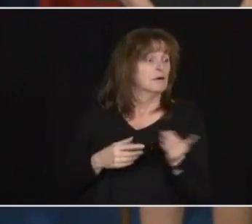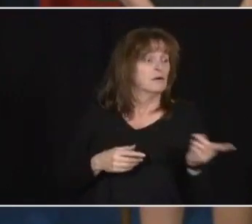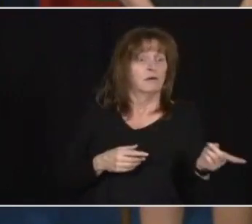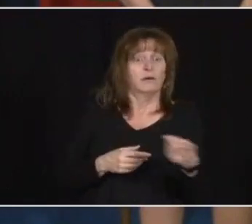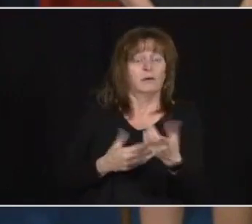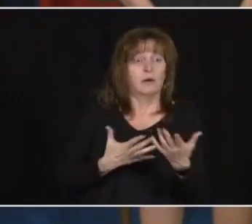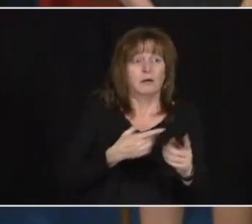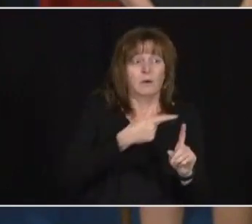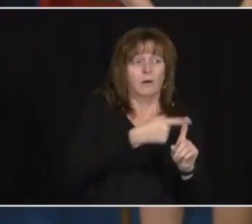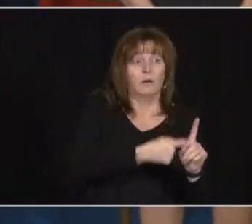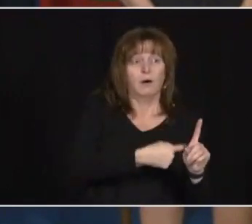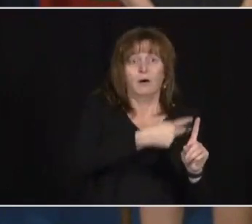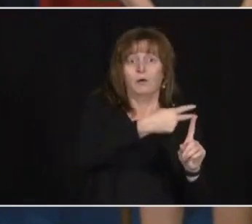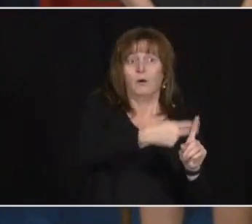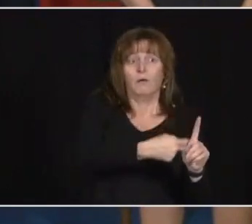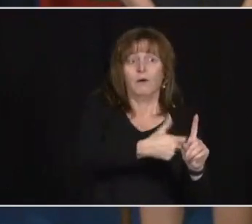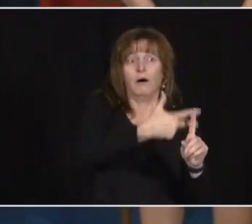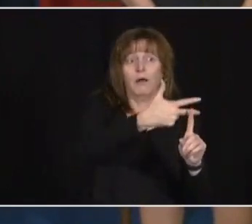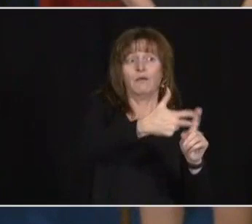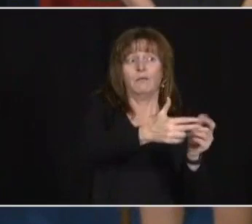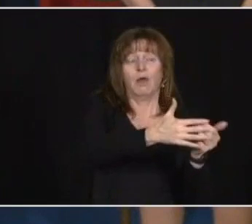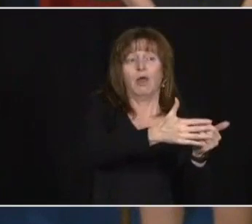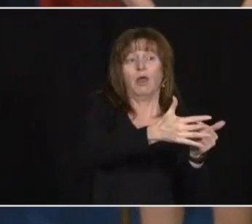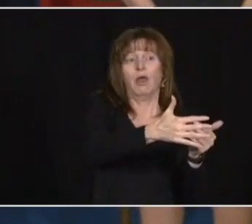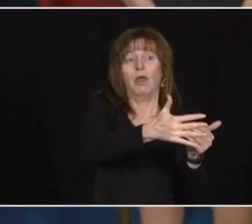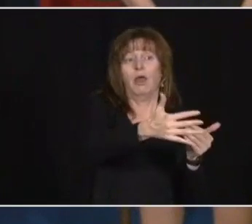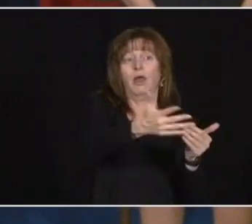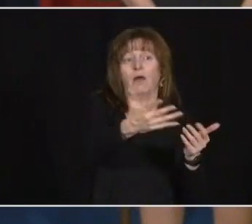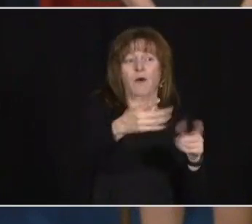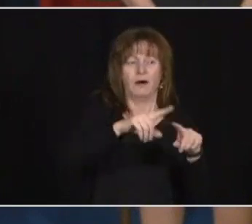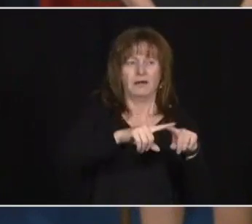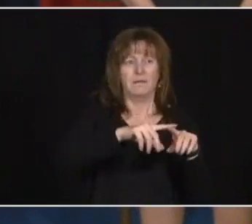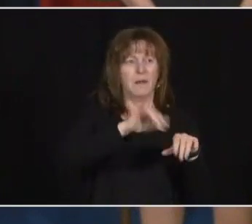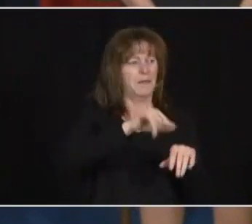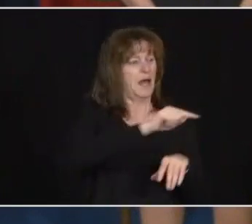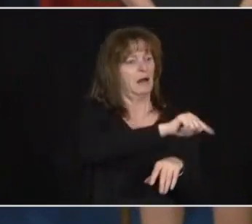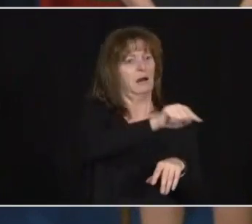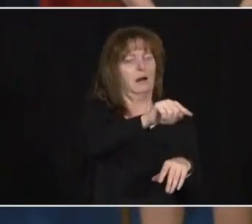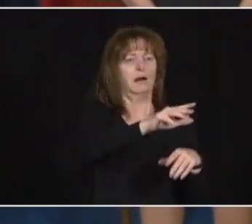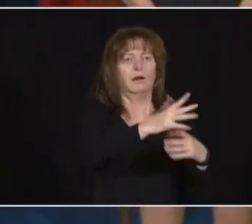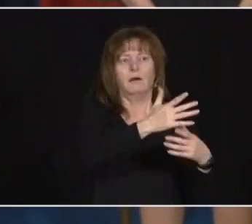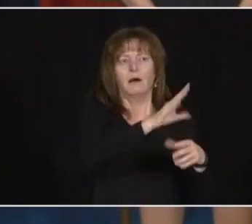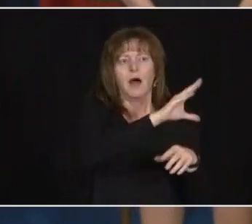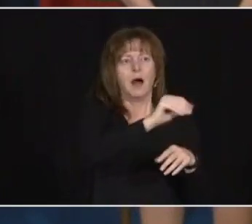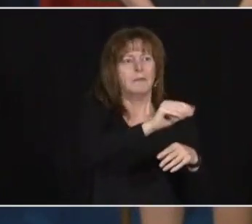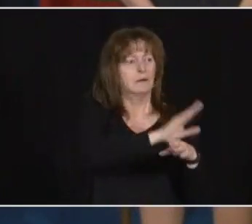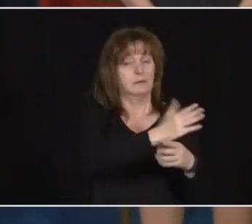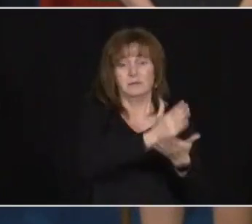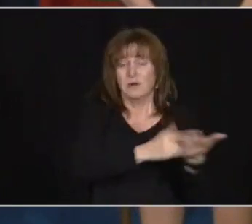things go, what part of the economy they're in. A lot of business owners say they